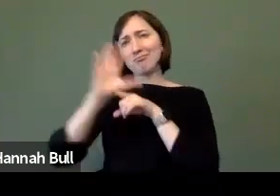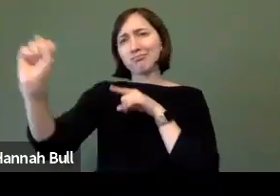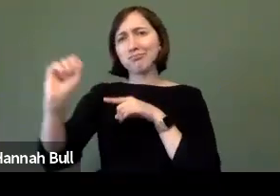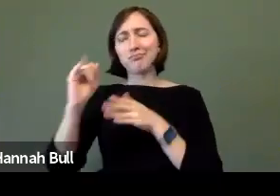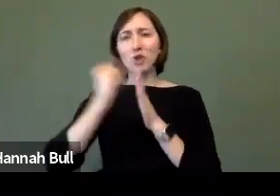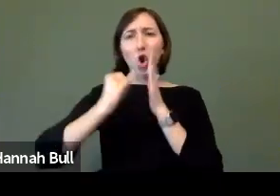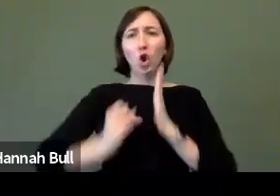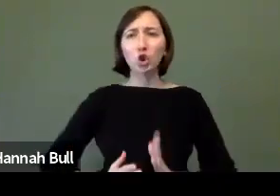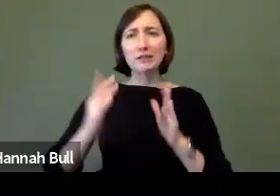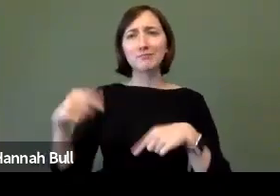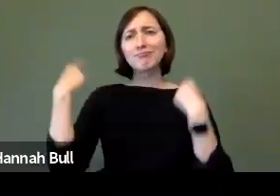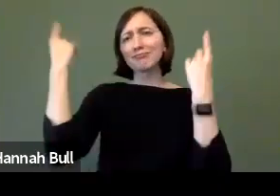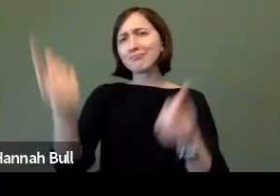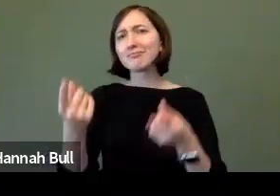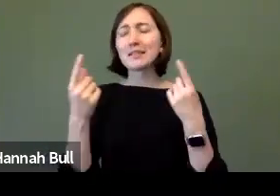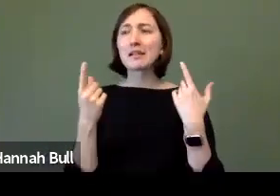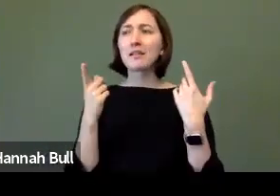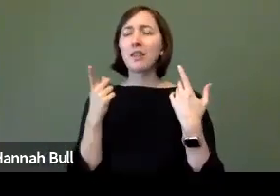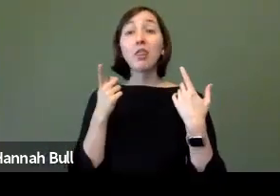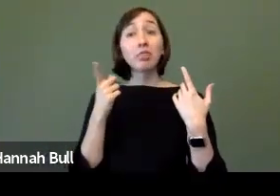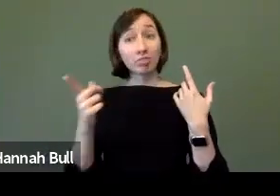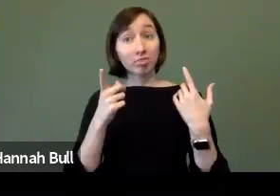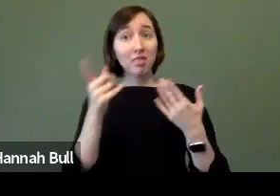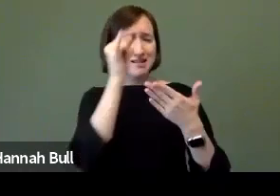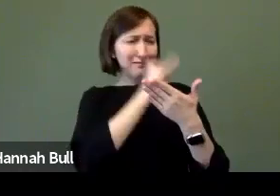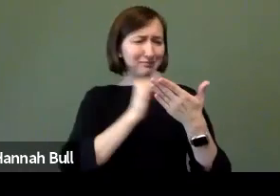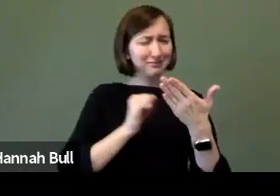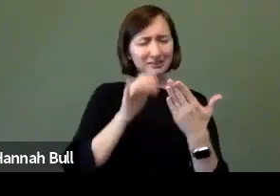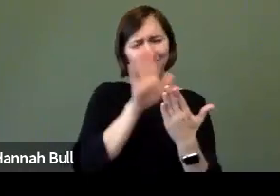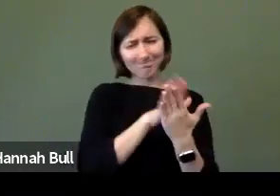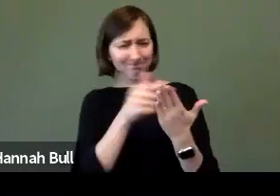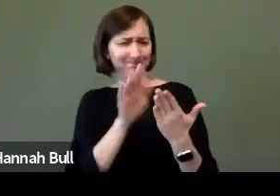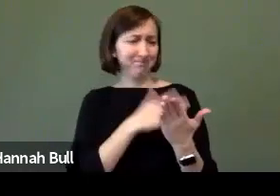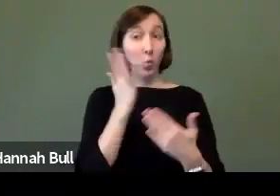They created their pieces to release emotion.